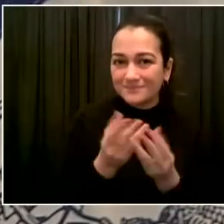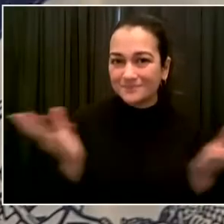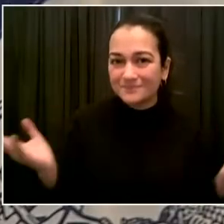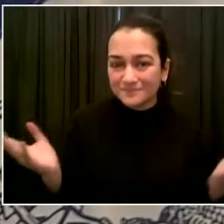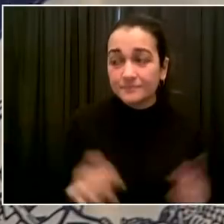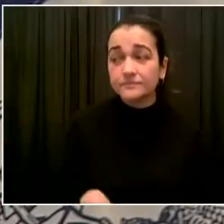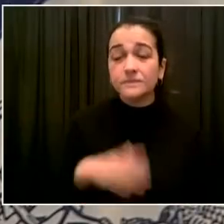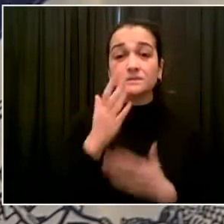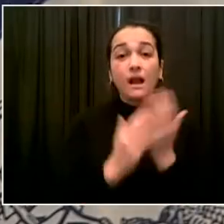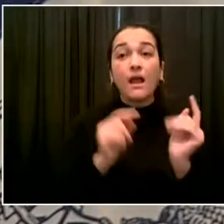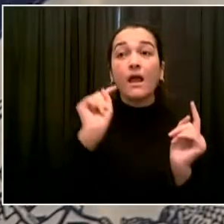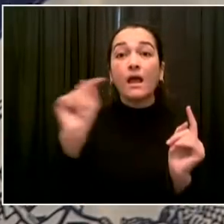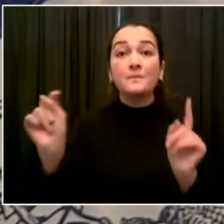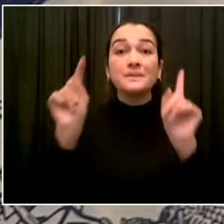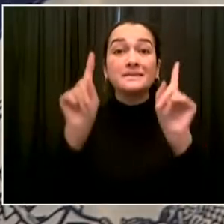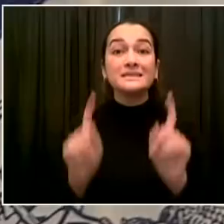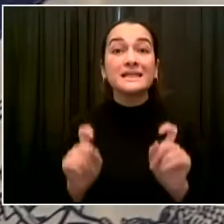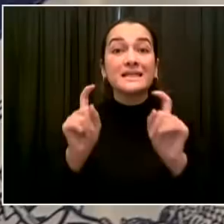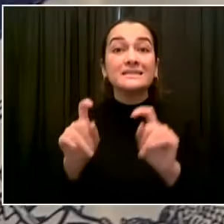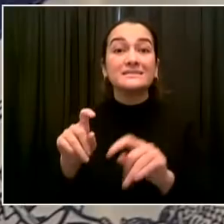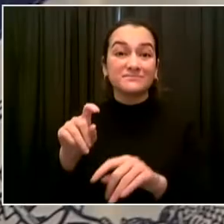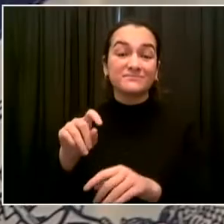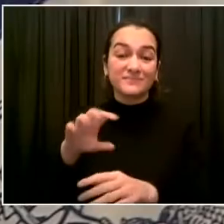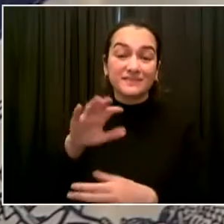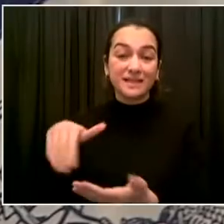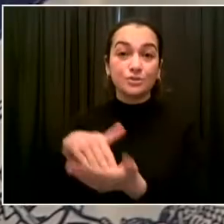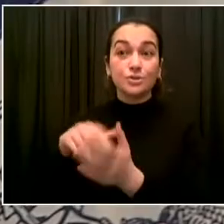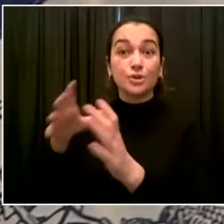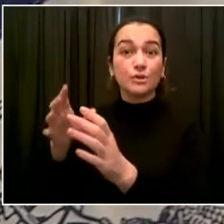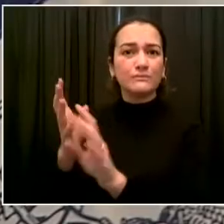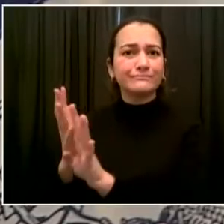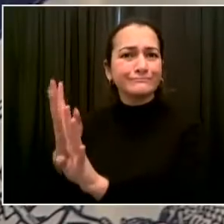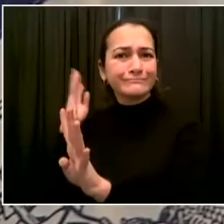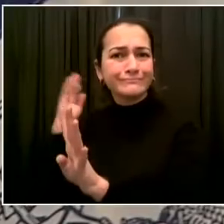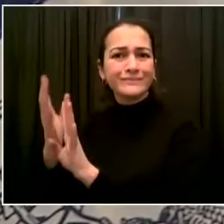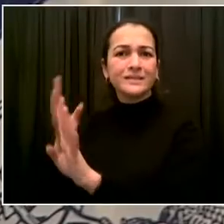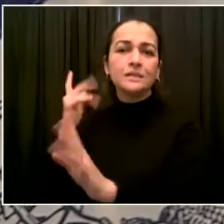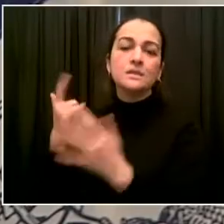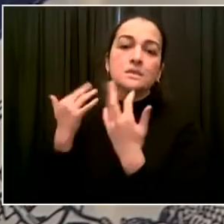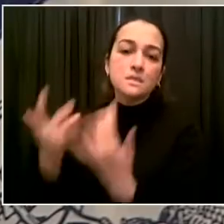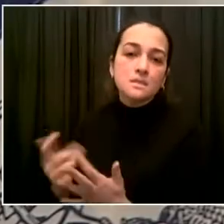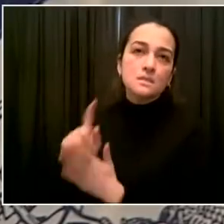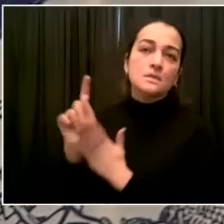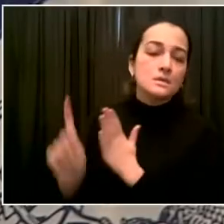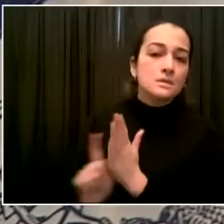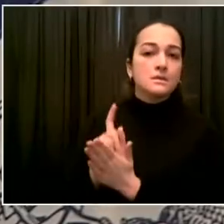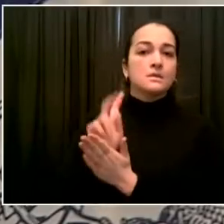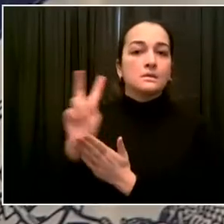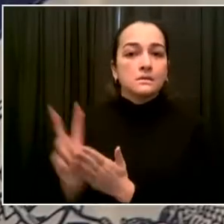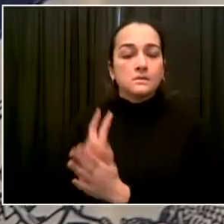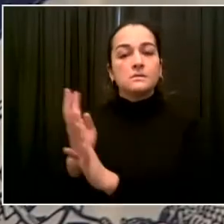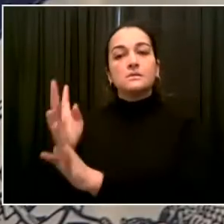POSSIBLE AND PARTICAULRLY WHERE WE SEE LONG LINES WE ARE TRYING --